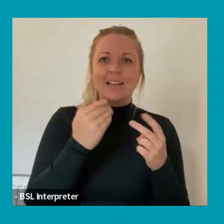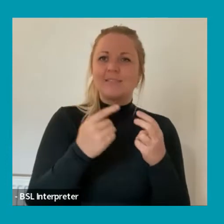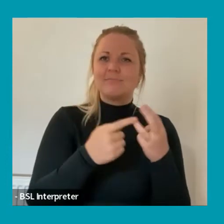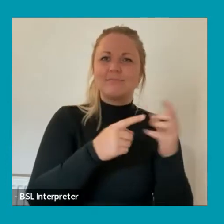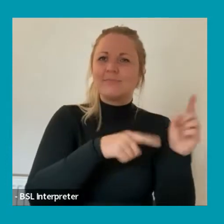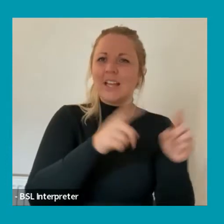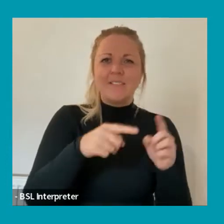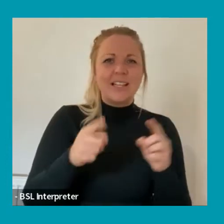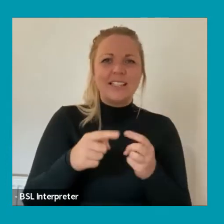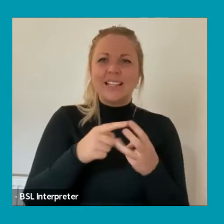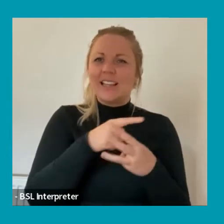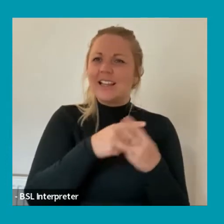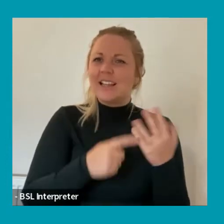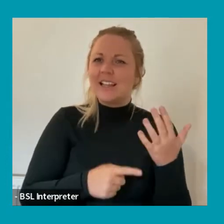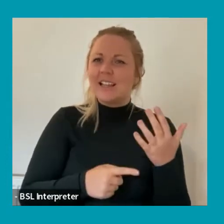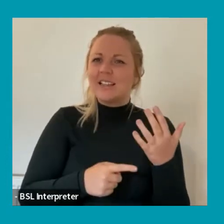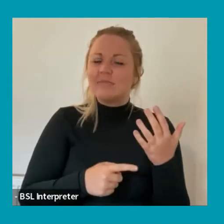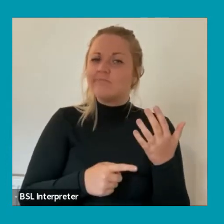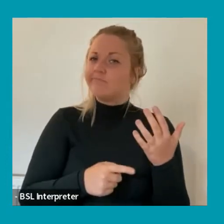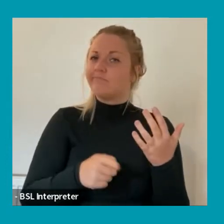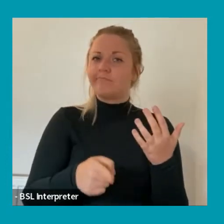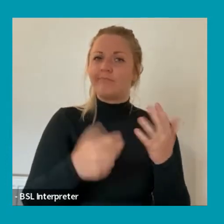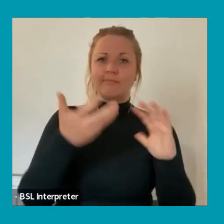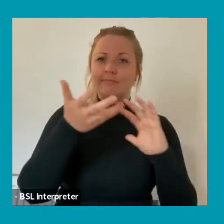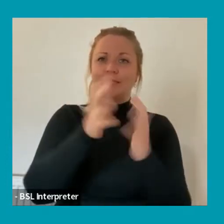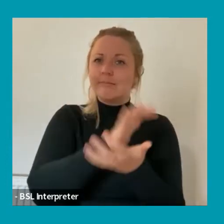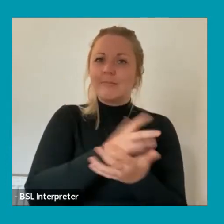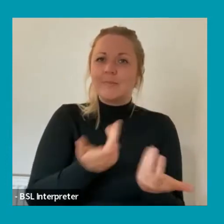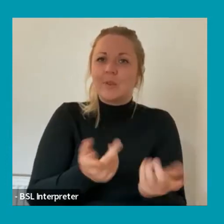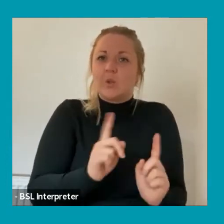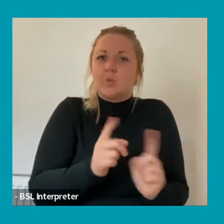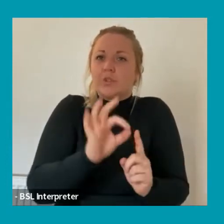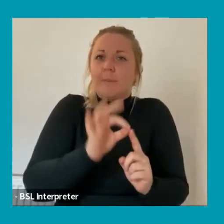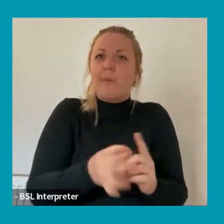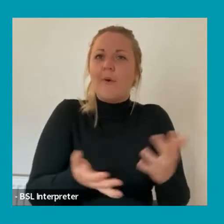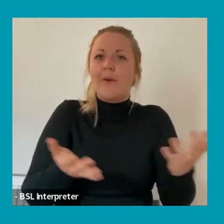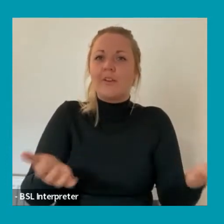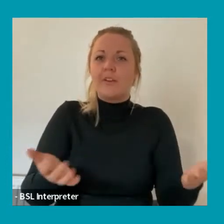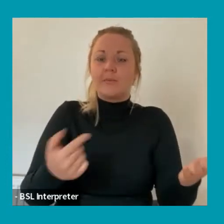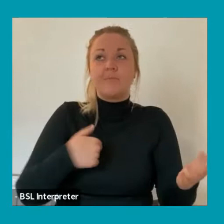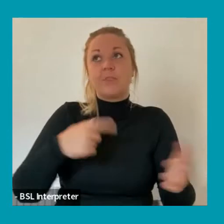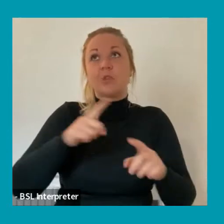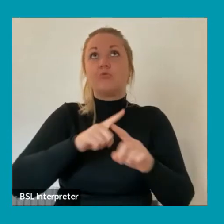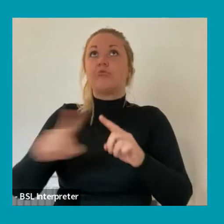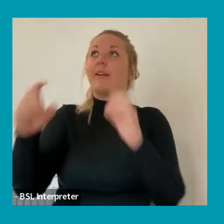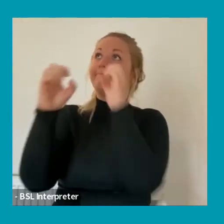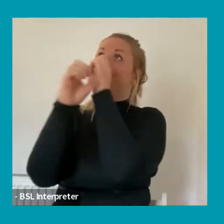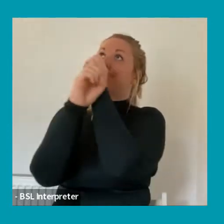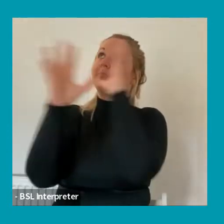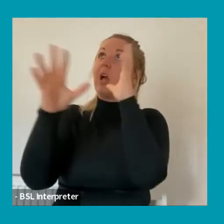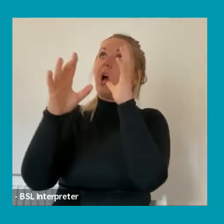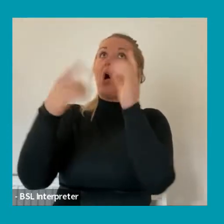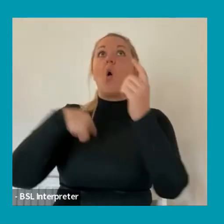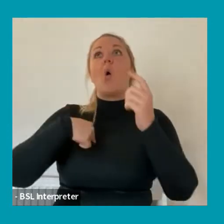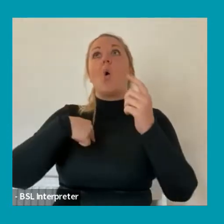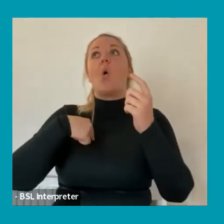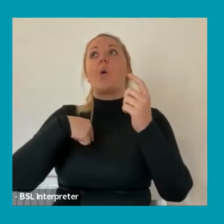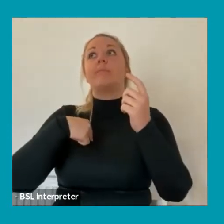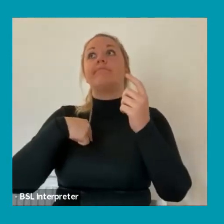is, just doesn't make any sense at all, because you know I can try to imagine what it is like to have a protected characteristic I don't have.